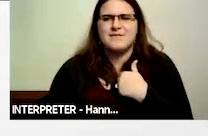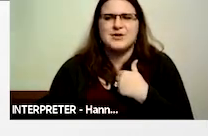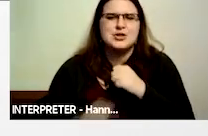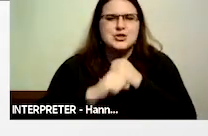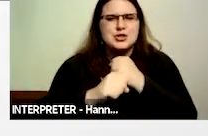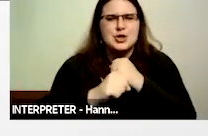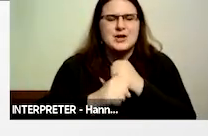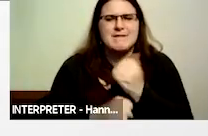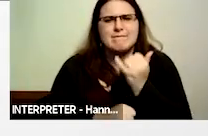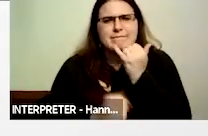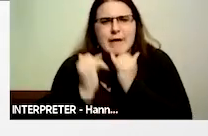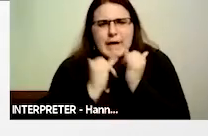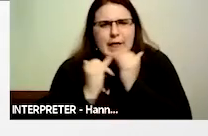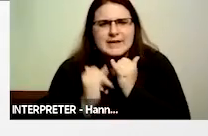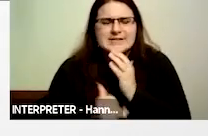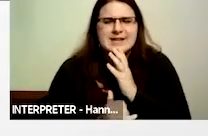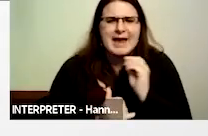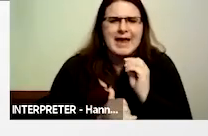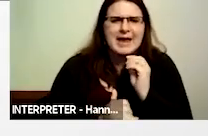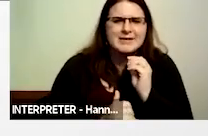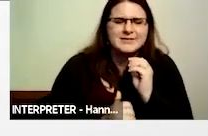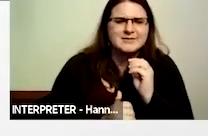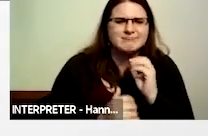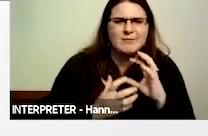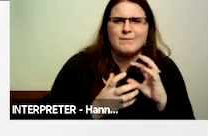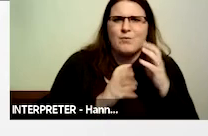Ben Woelk: And the first semester at alrighty and